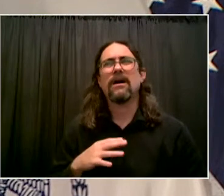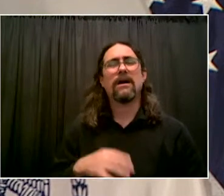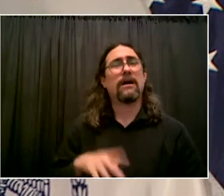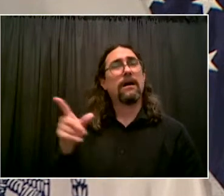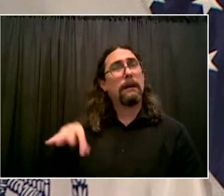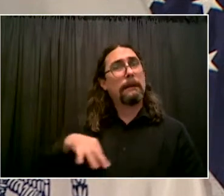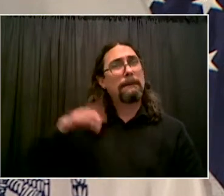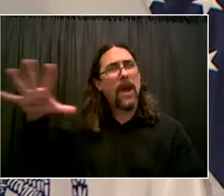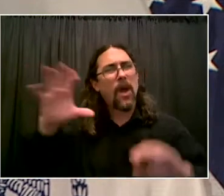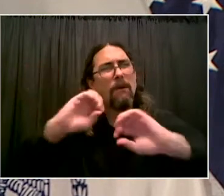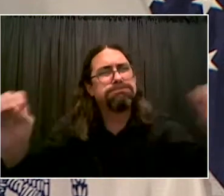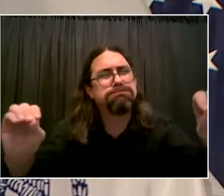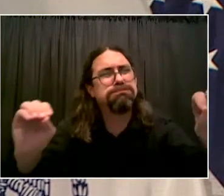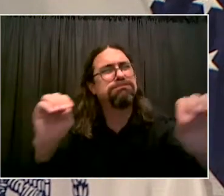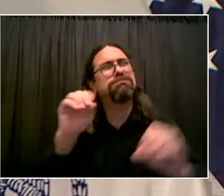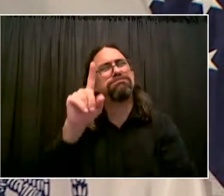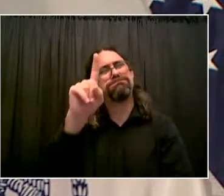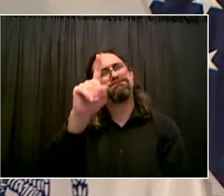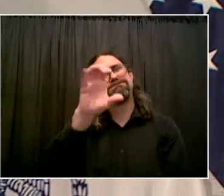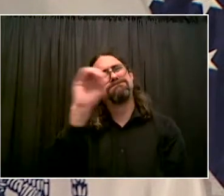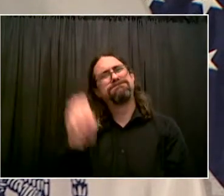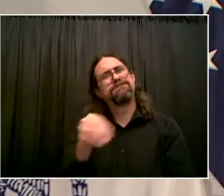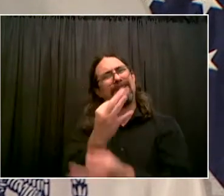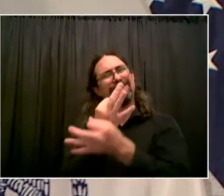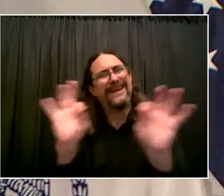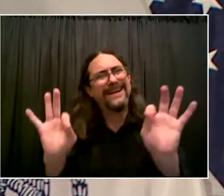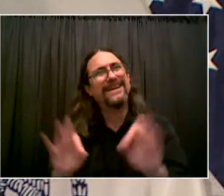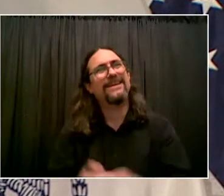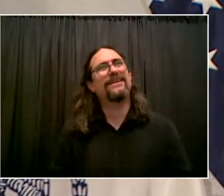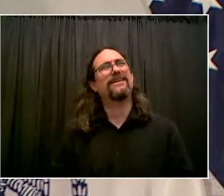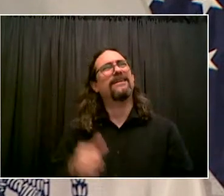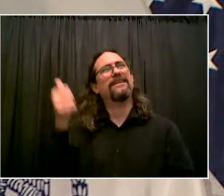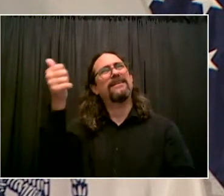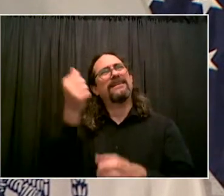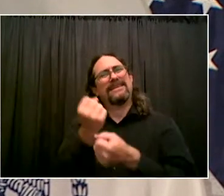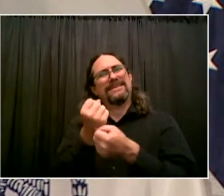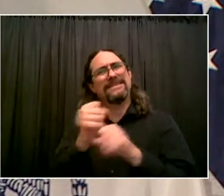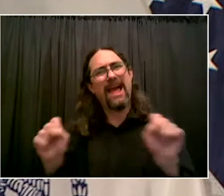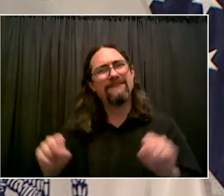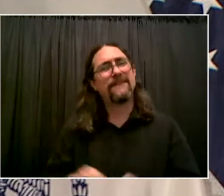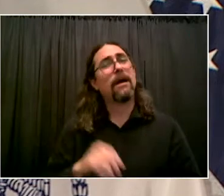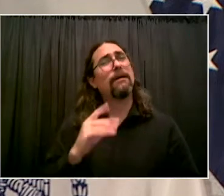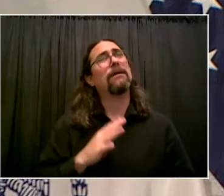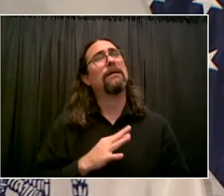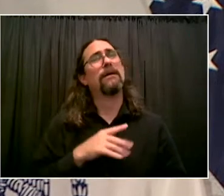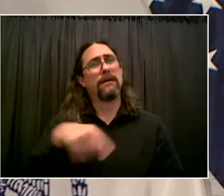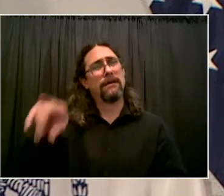KIDS ARE HAVING. IT IS 100% FREE, FULL DAY OF CULTURE,